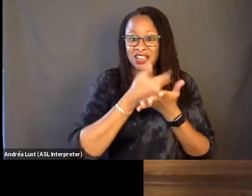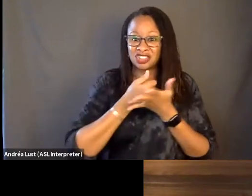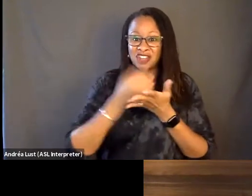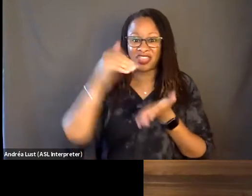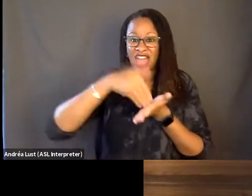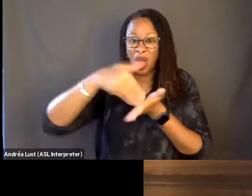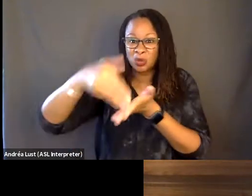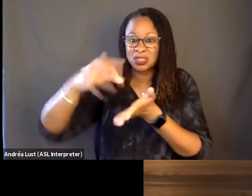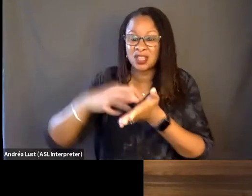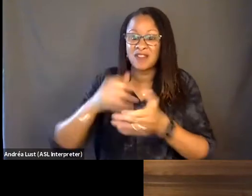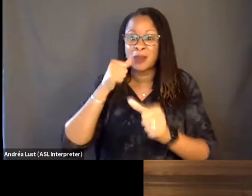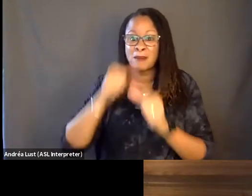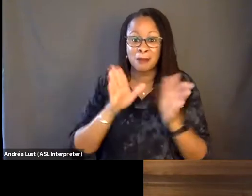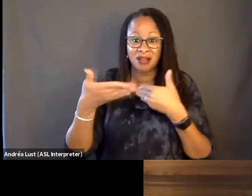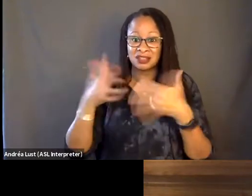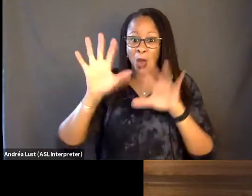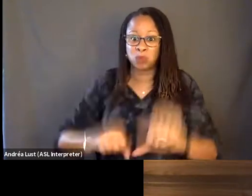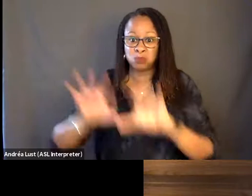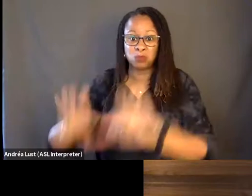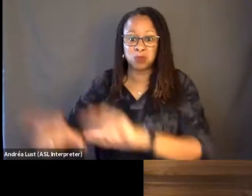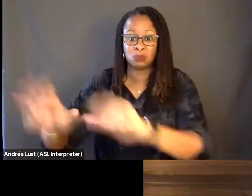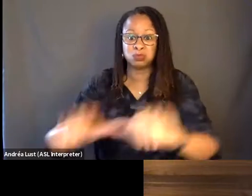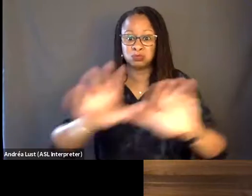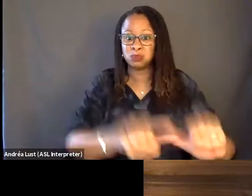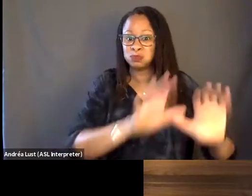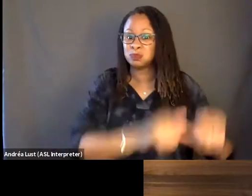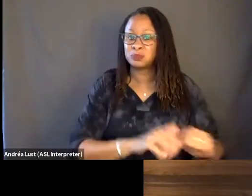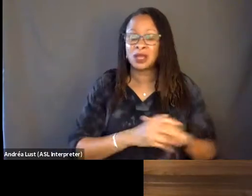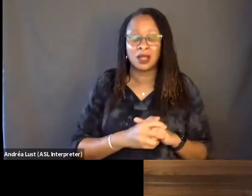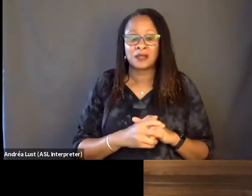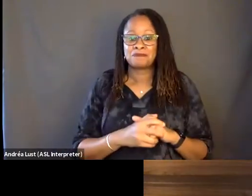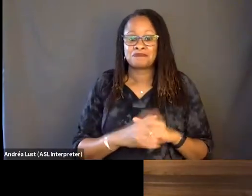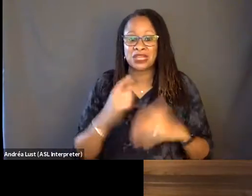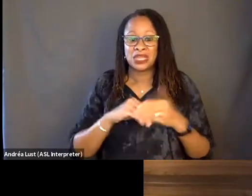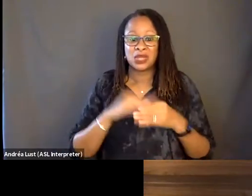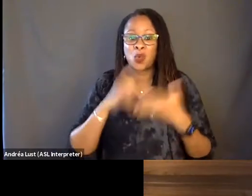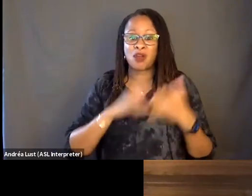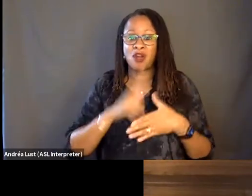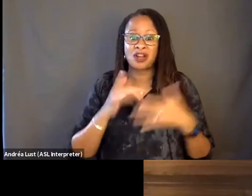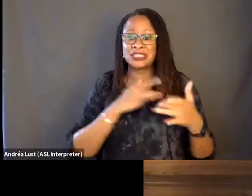and thousands of mailboxes-- Over a million. in what are considered blue states.